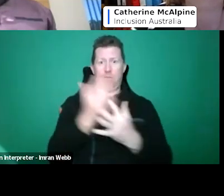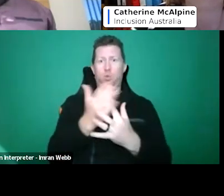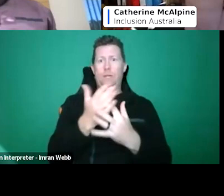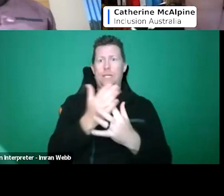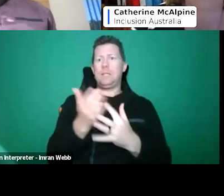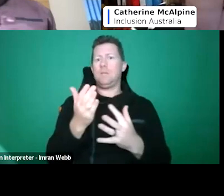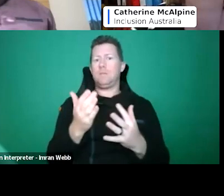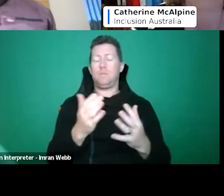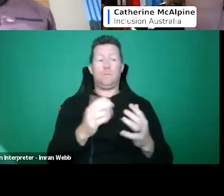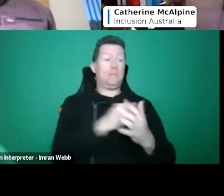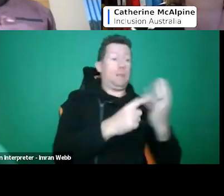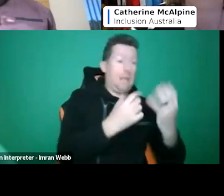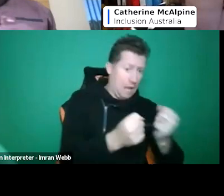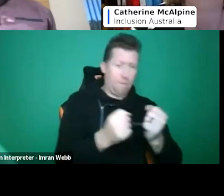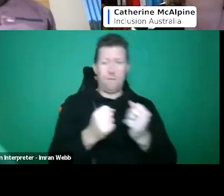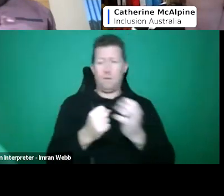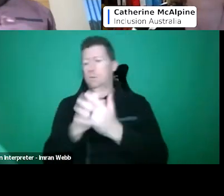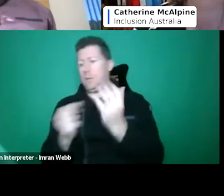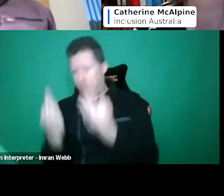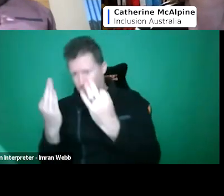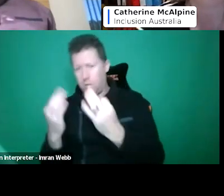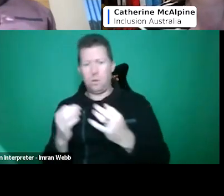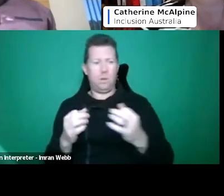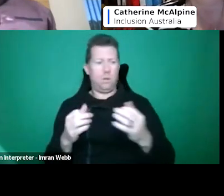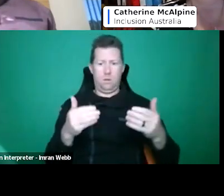and the National Disability Data Asset will be providing